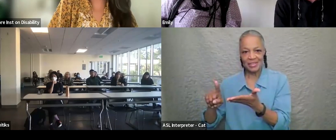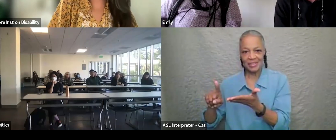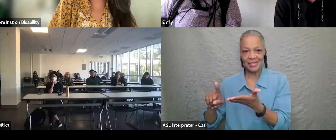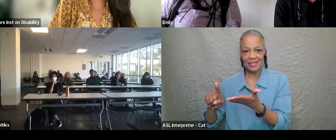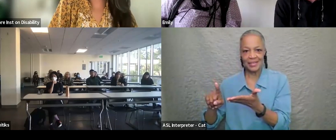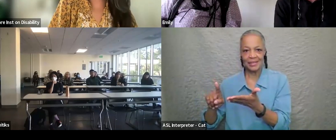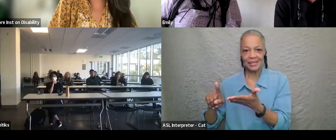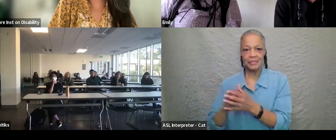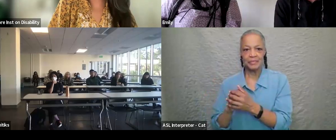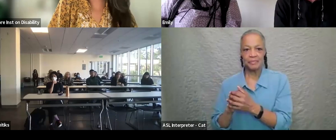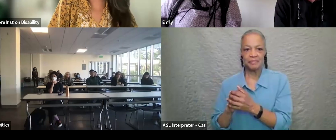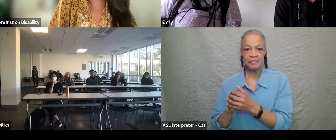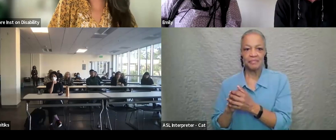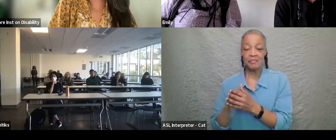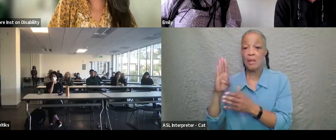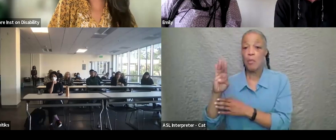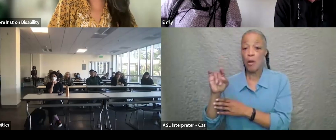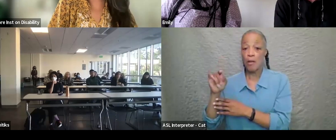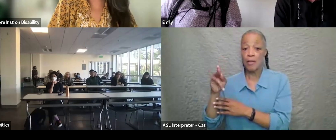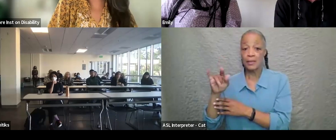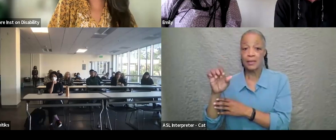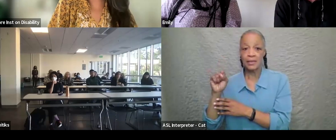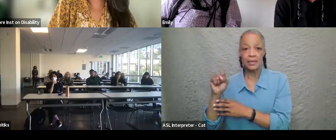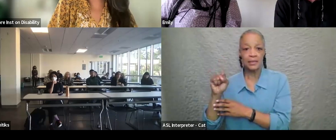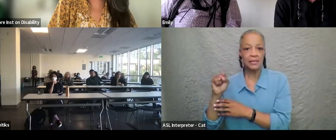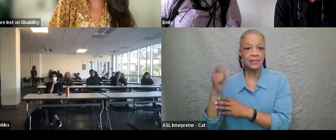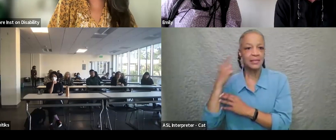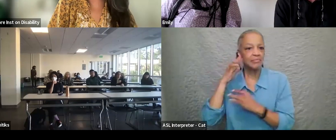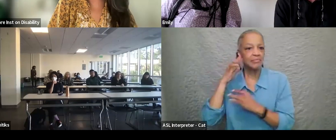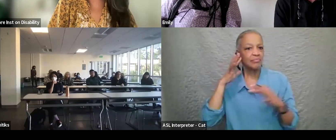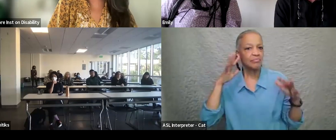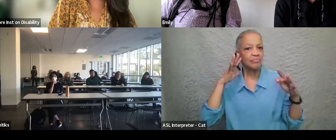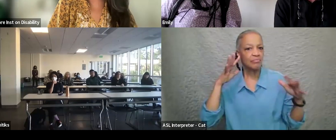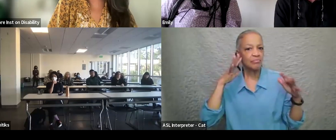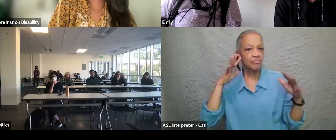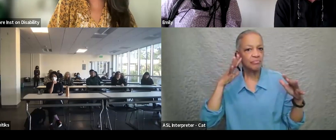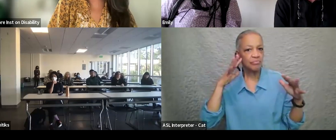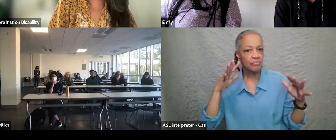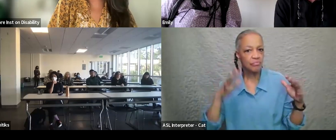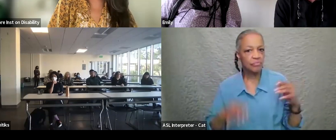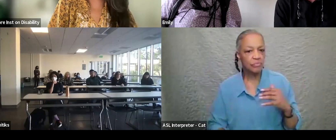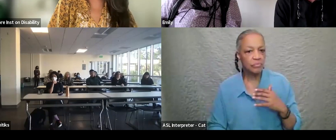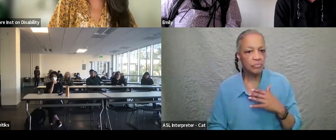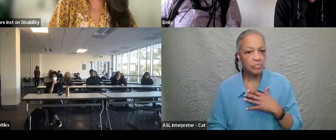The entire library will be closing at 5 p.m. this afternoon.